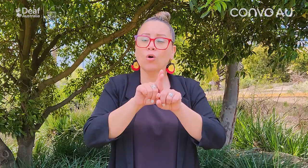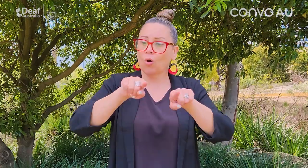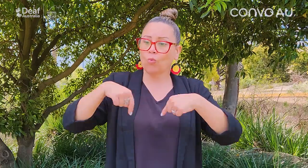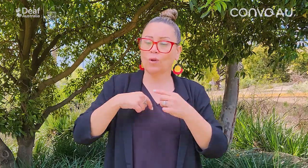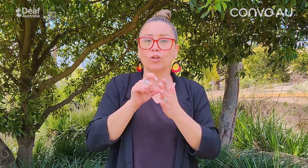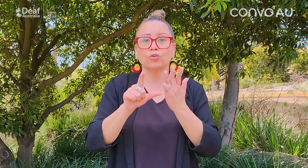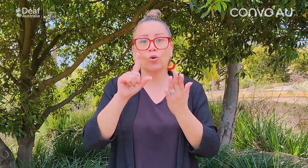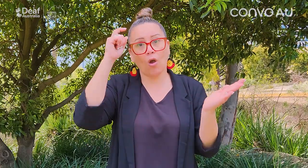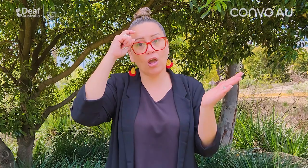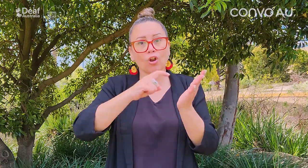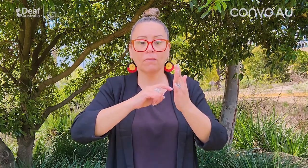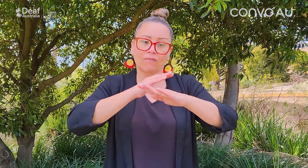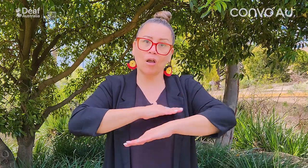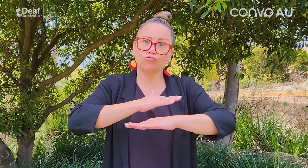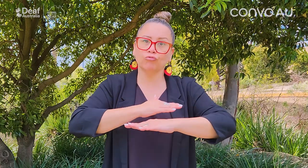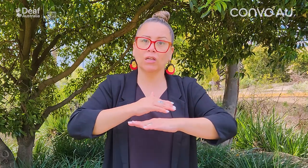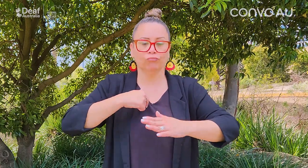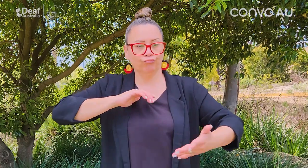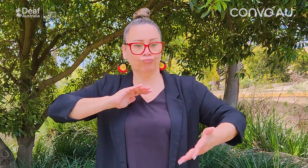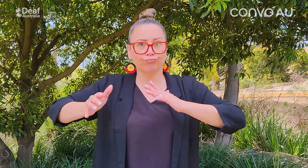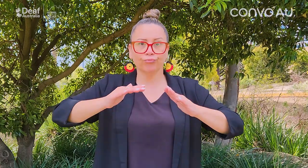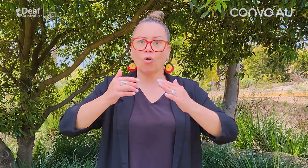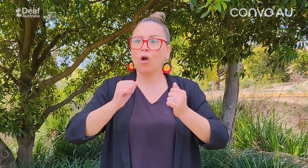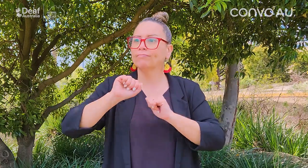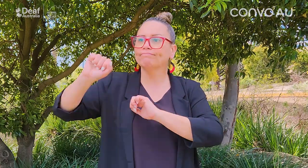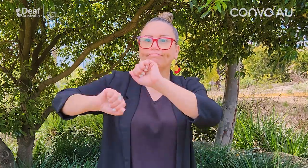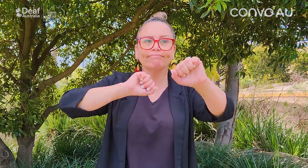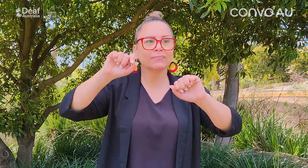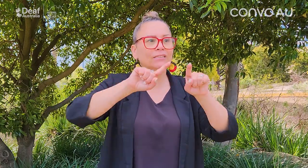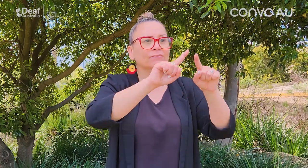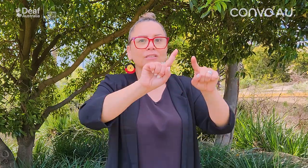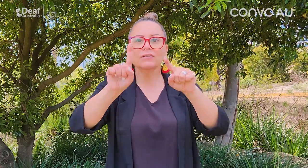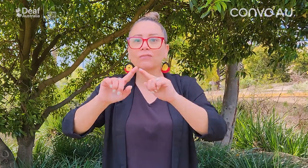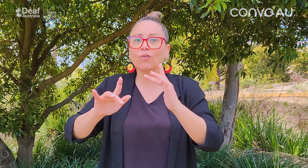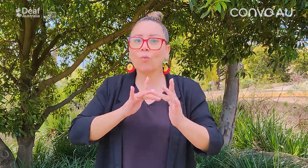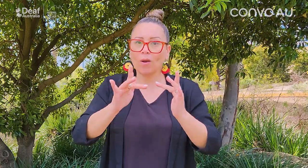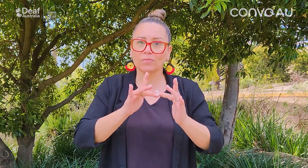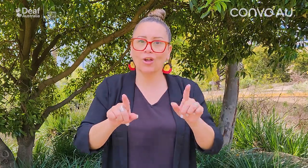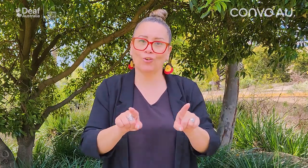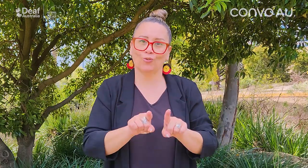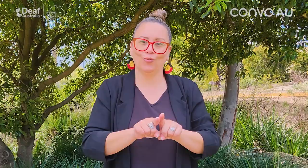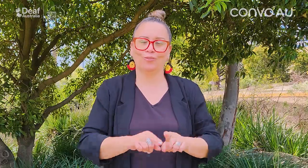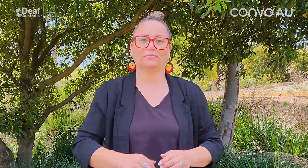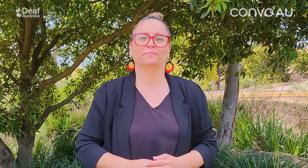We also record signed acknowledgments of country for various websites.